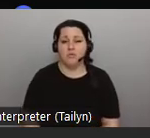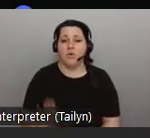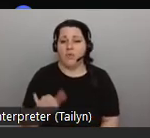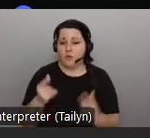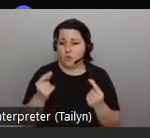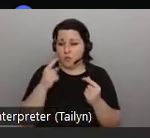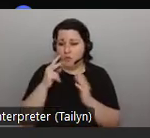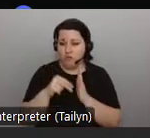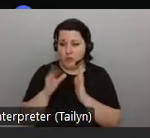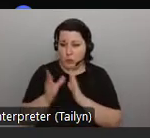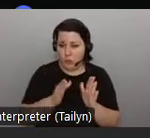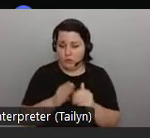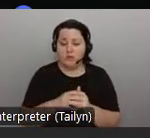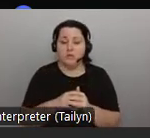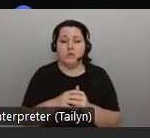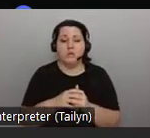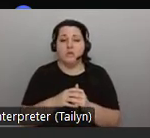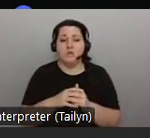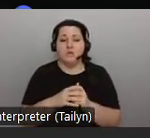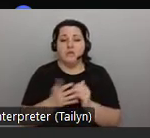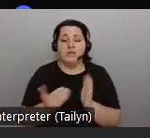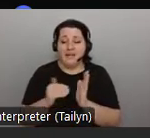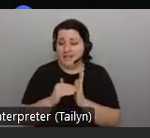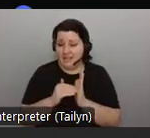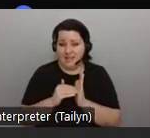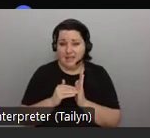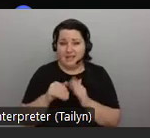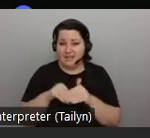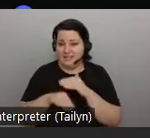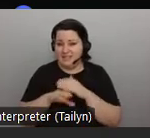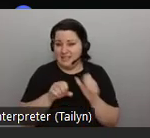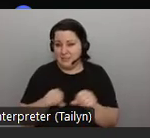probably want it to be read on the first slide so people know it is our presentation, but to reduce clutter I would